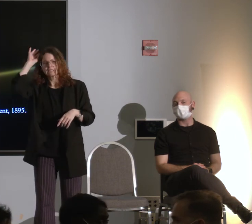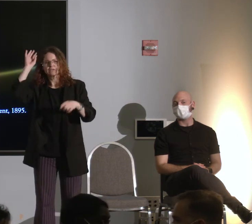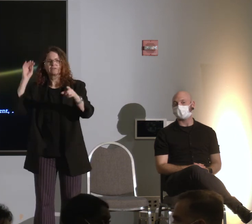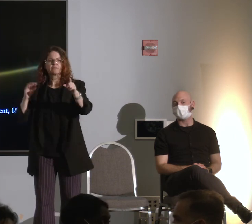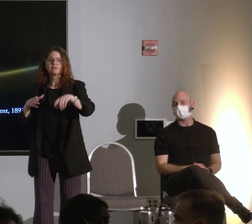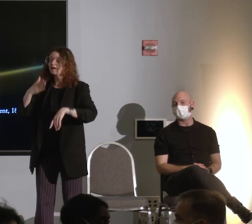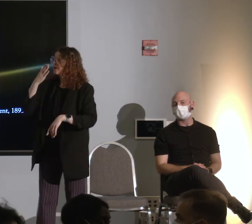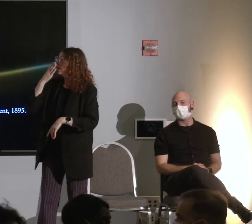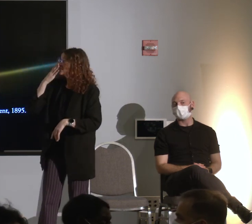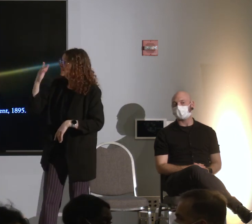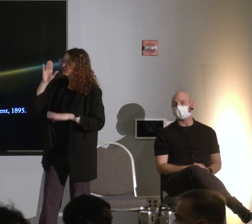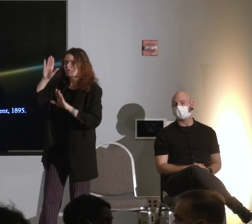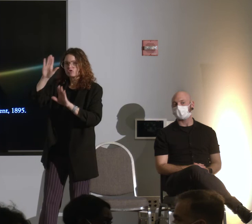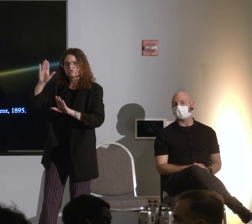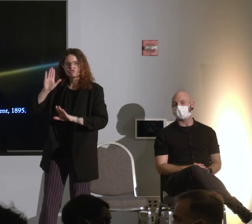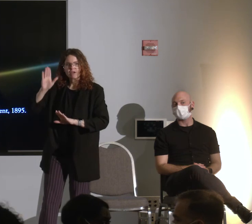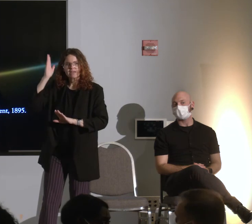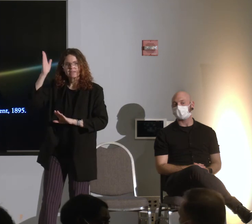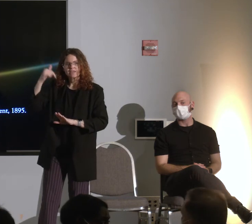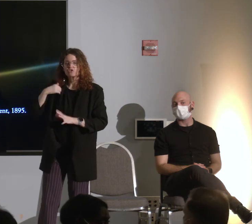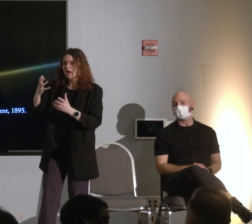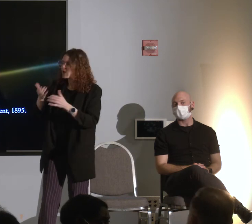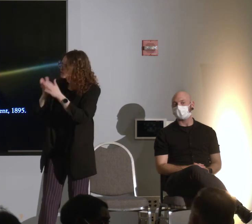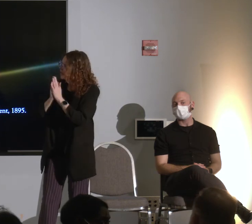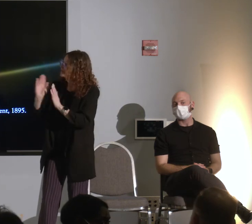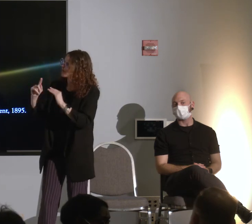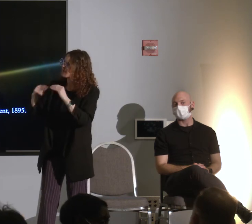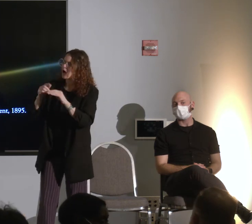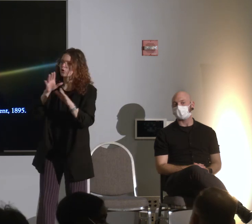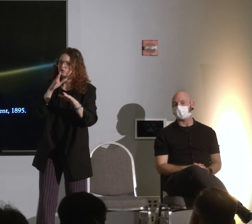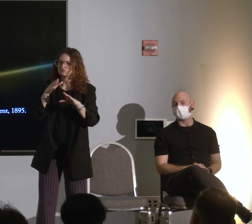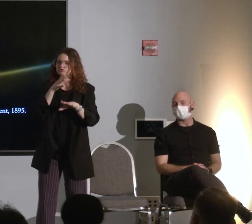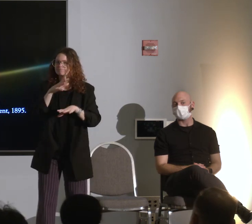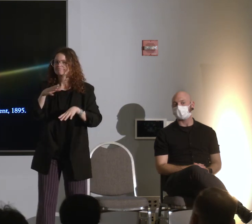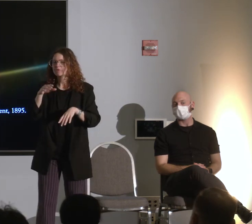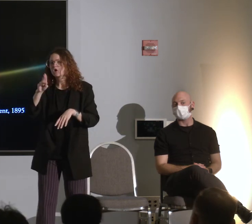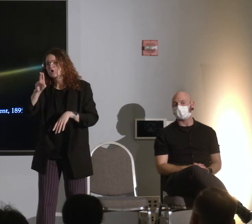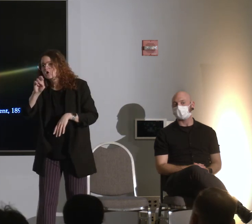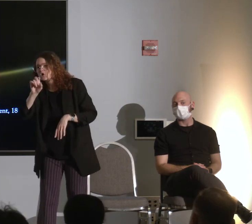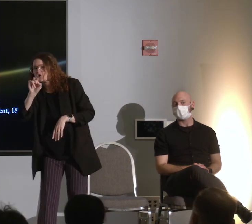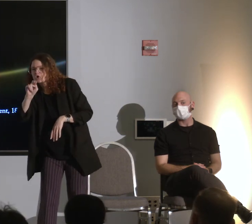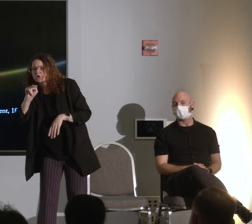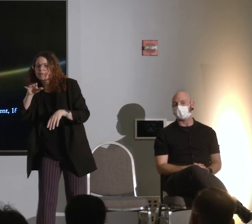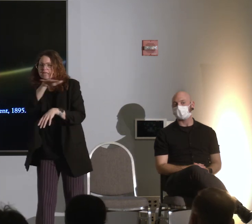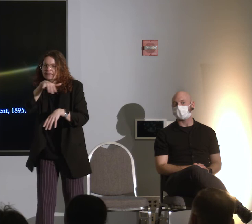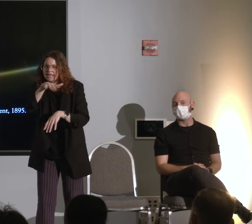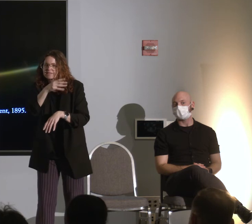Thank you for the great lecture. I just wanted to ask about urban architecture and the urban landscape. I was really taken by the asylum and how that